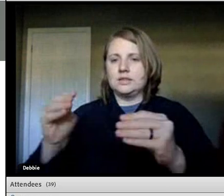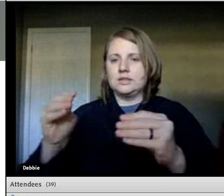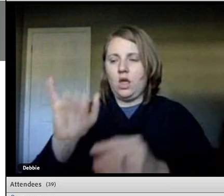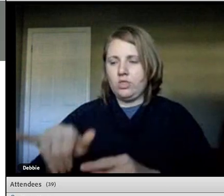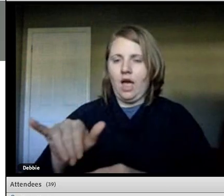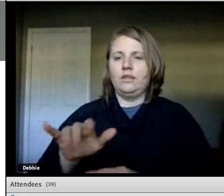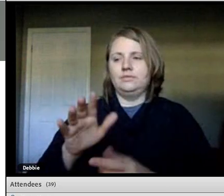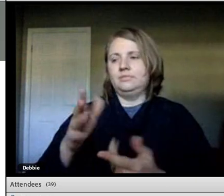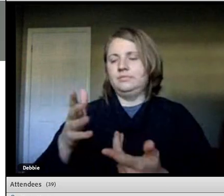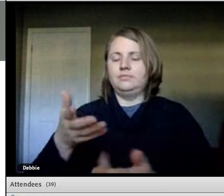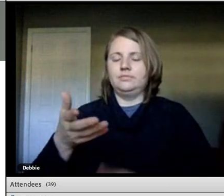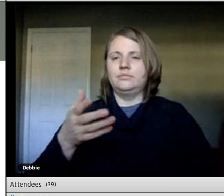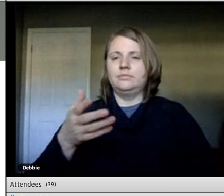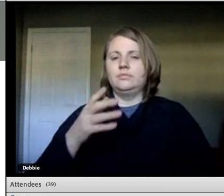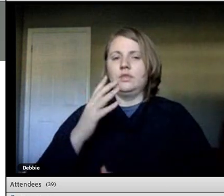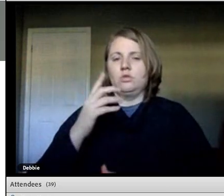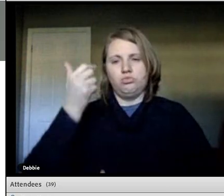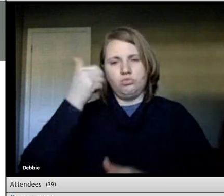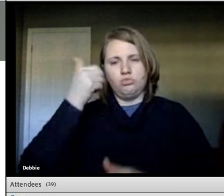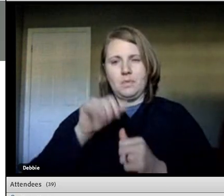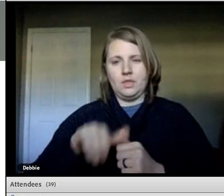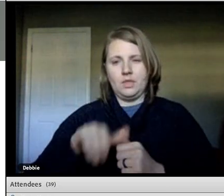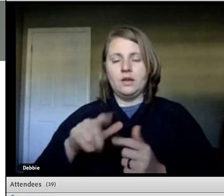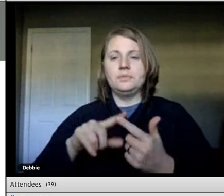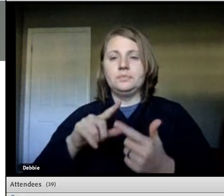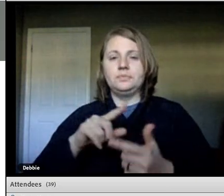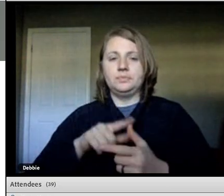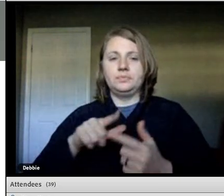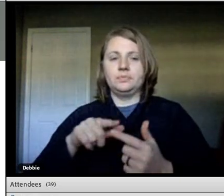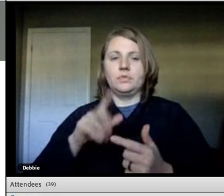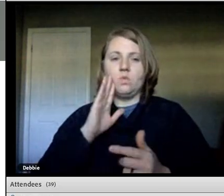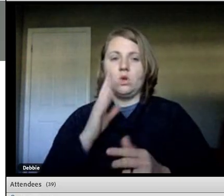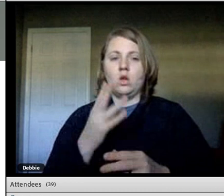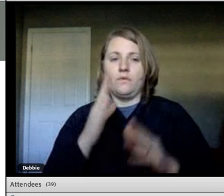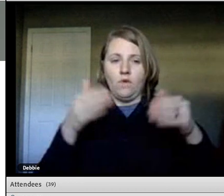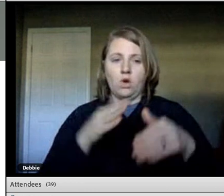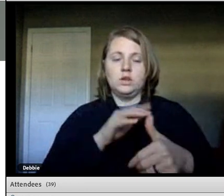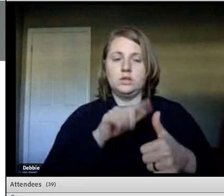so just kind of keep those in mind. We're going to focus on open-source